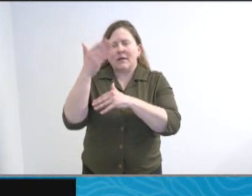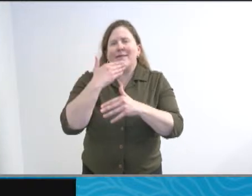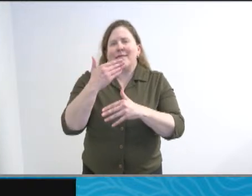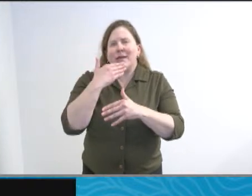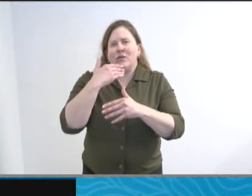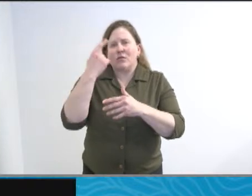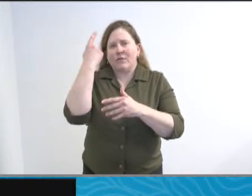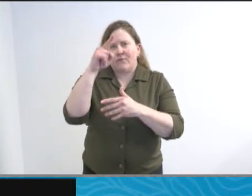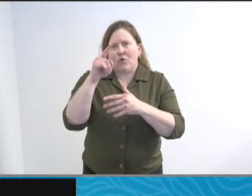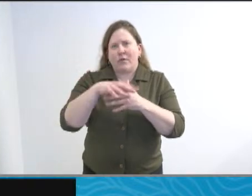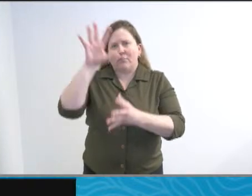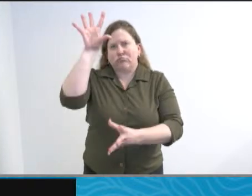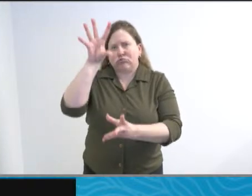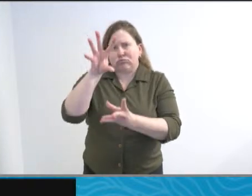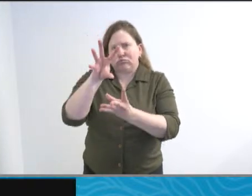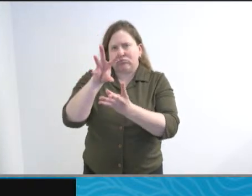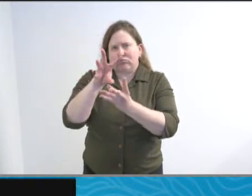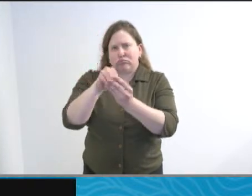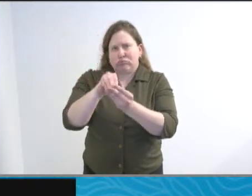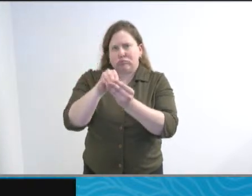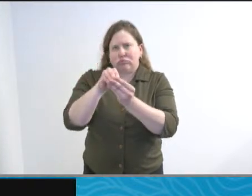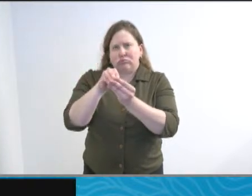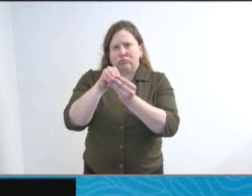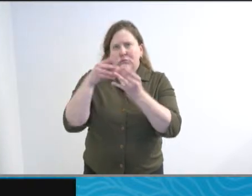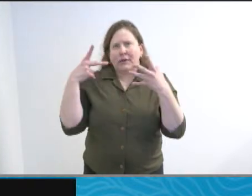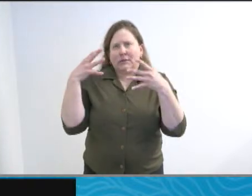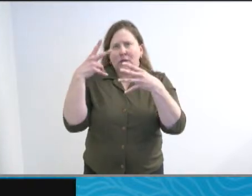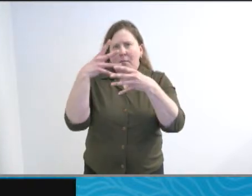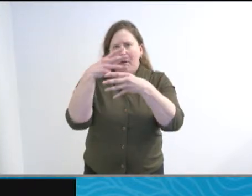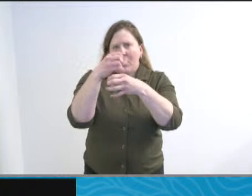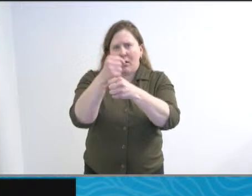and all the many ways in which our district has programs